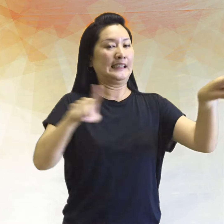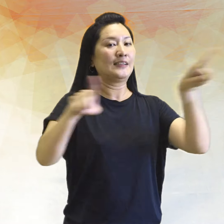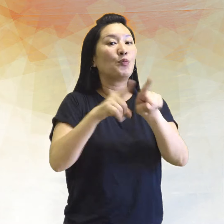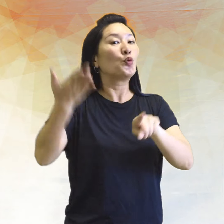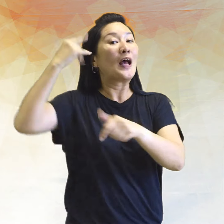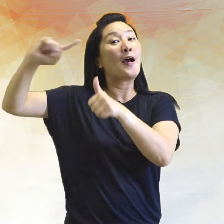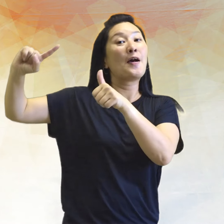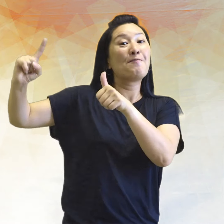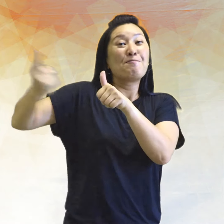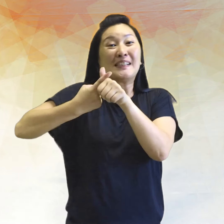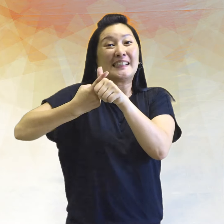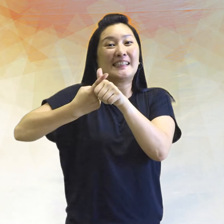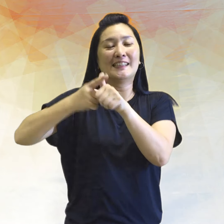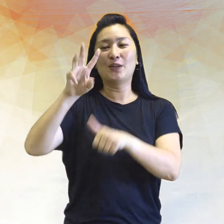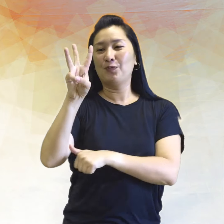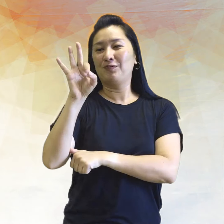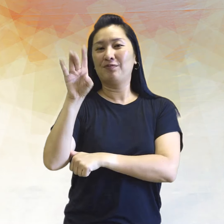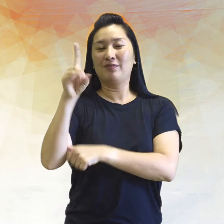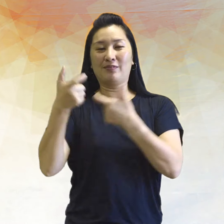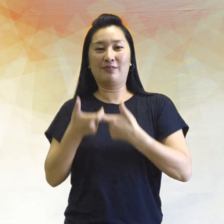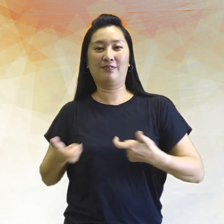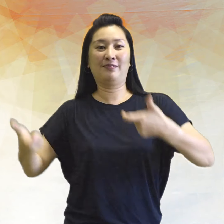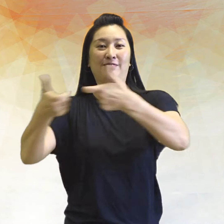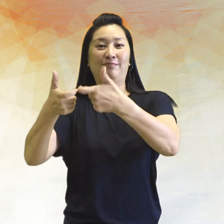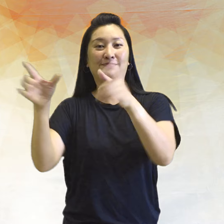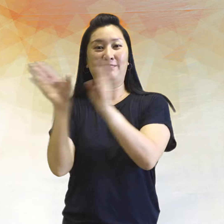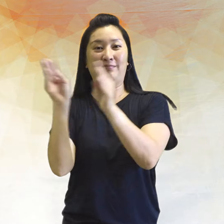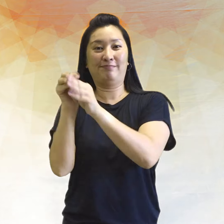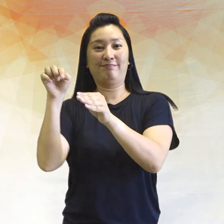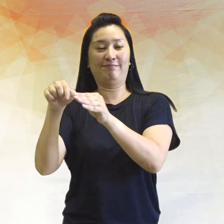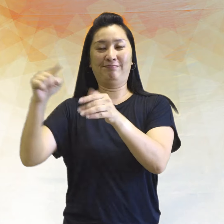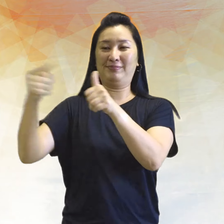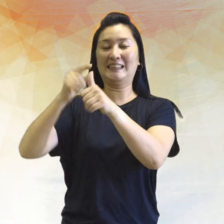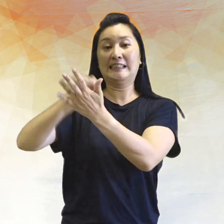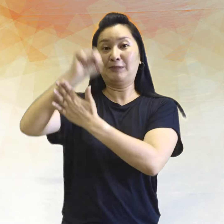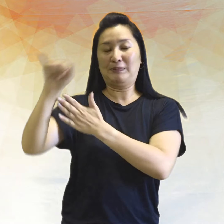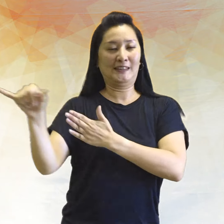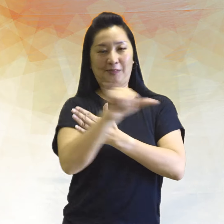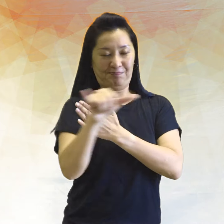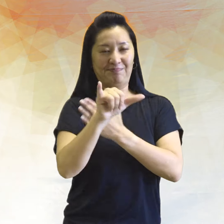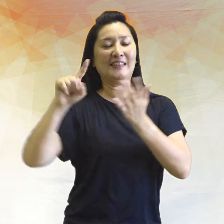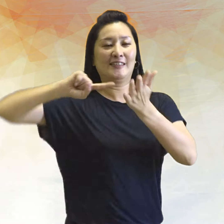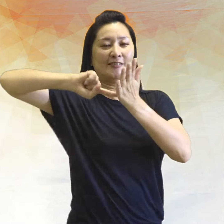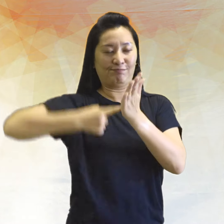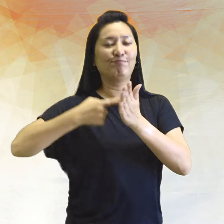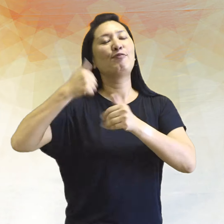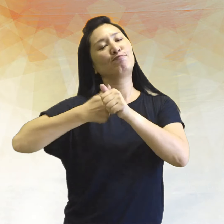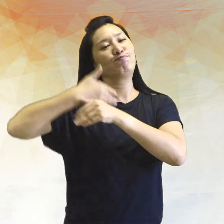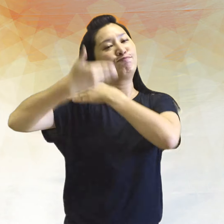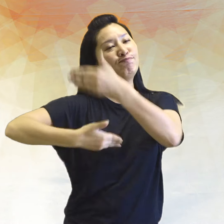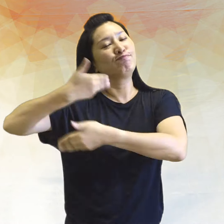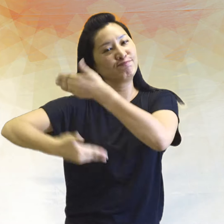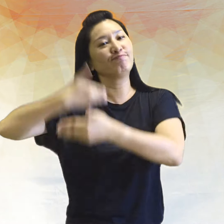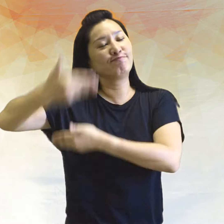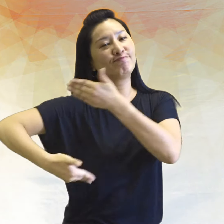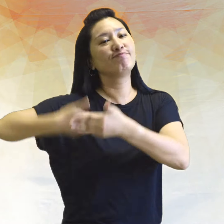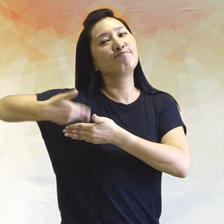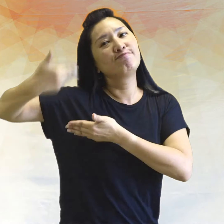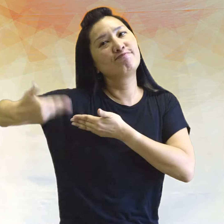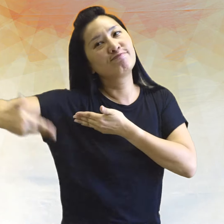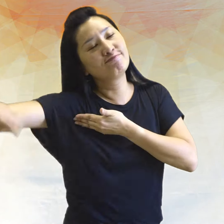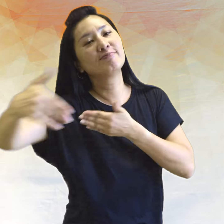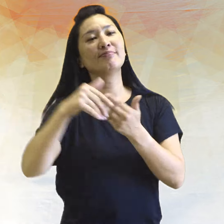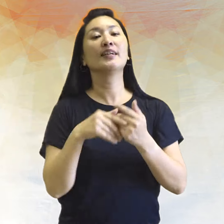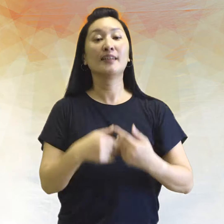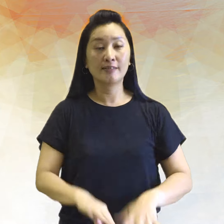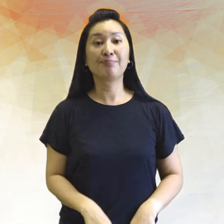the same month the first World Congress of the WFD was held.